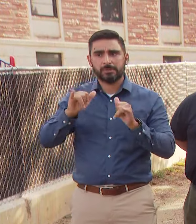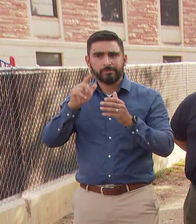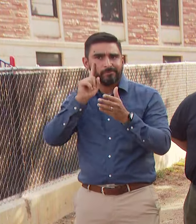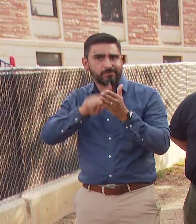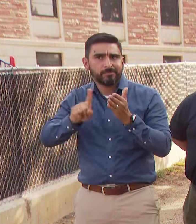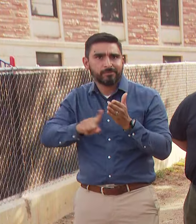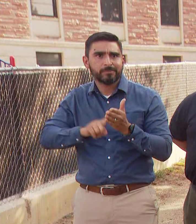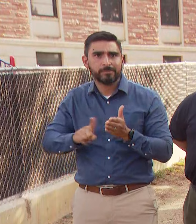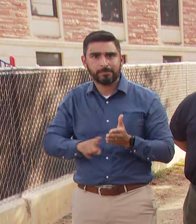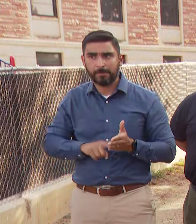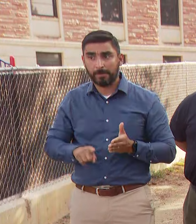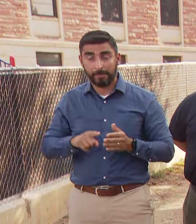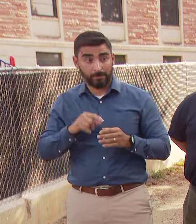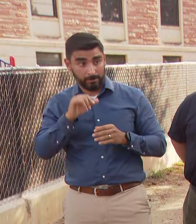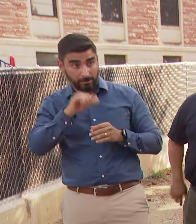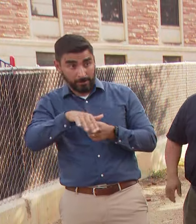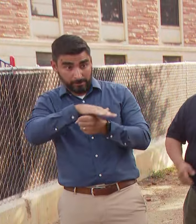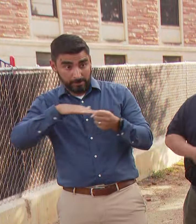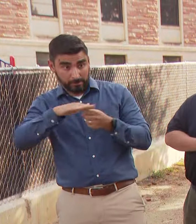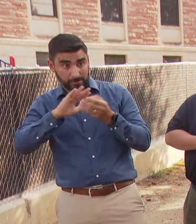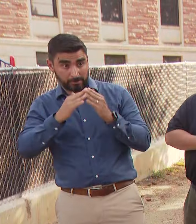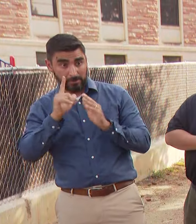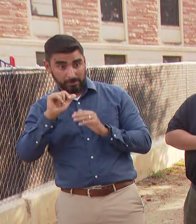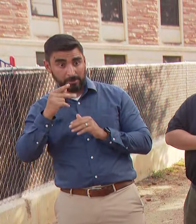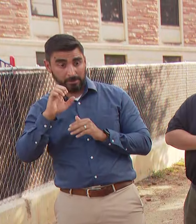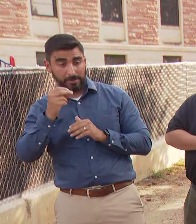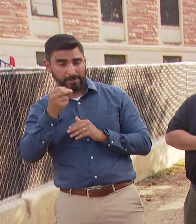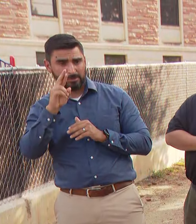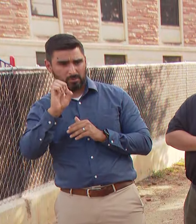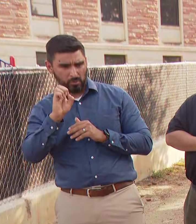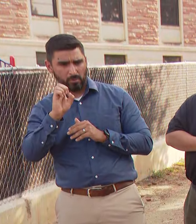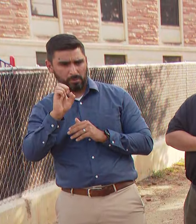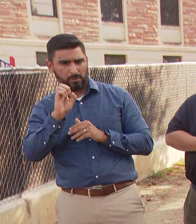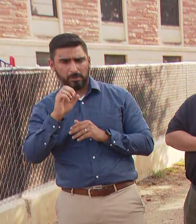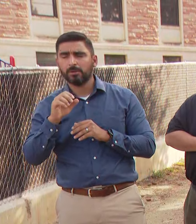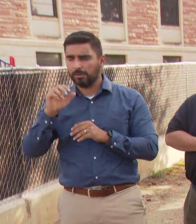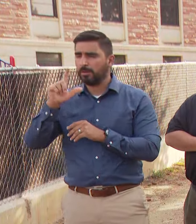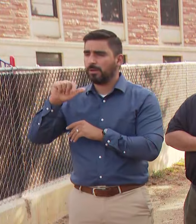Were they in the lake shortly? It was on Lakeshore Park Drive or Lake Shore Park Road. Yes.